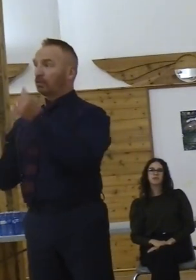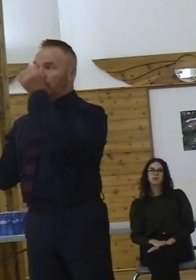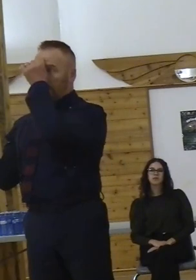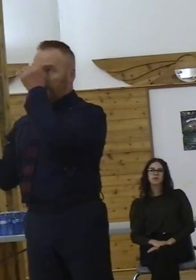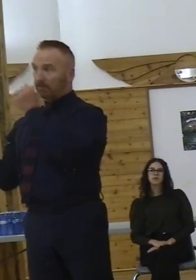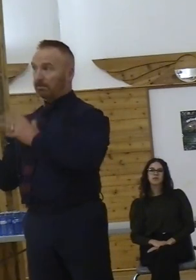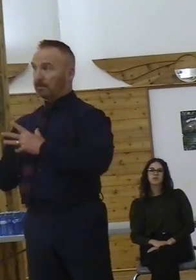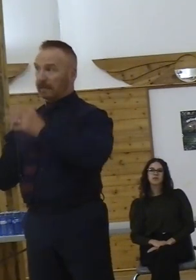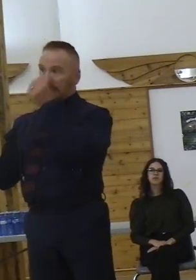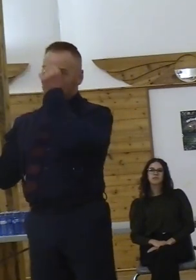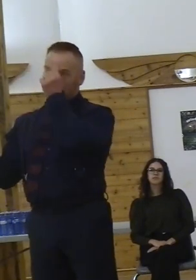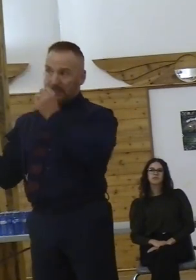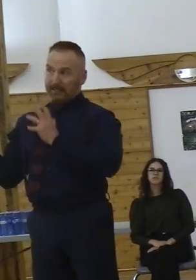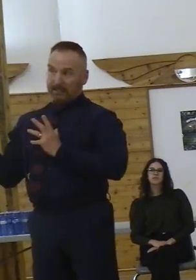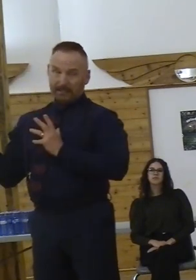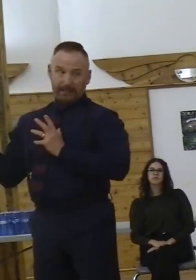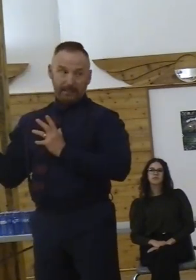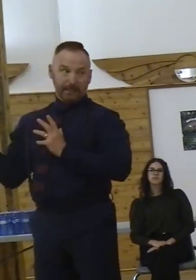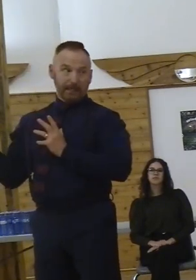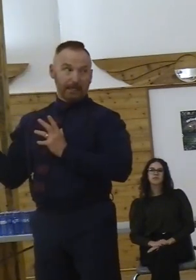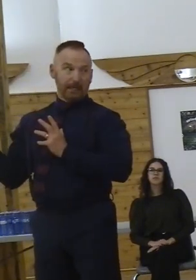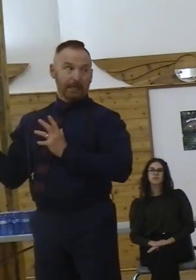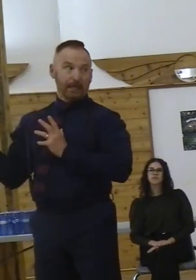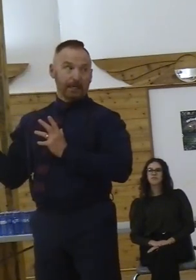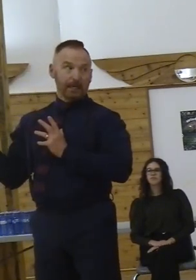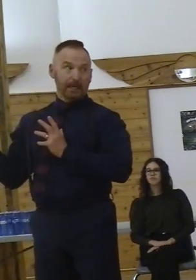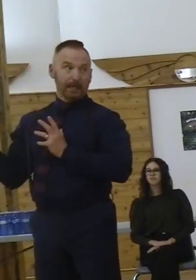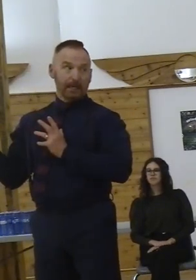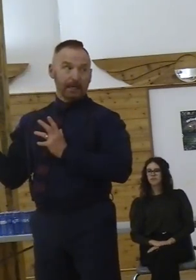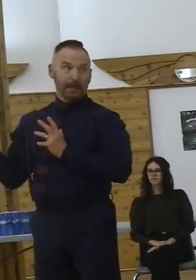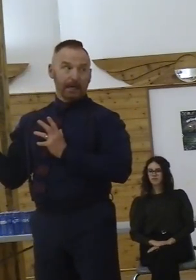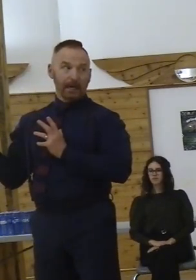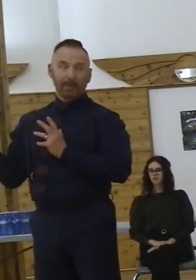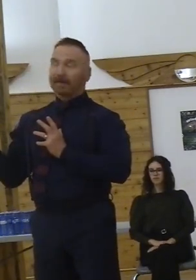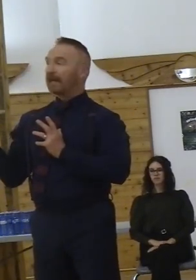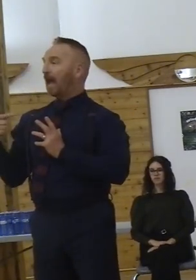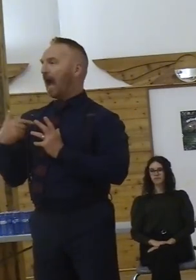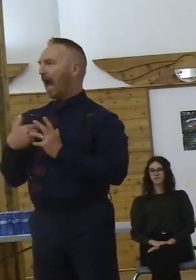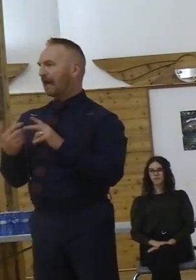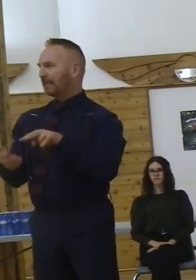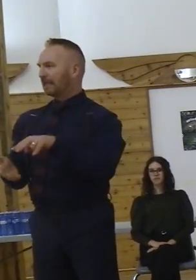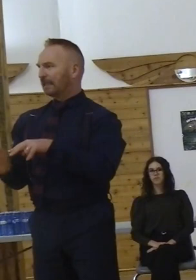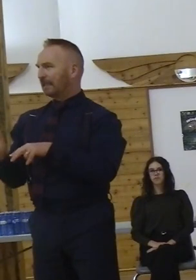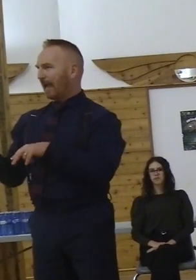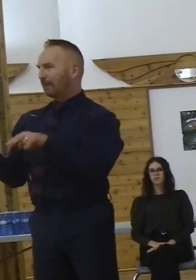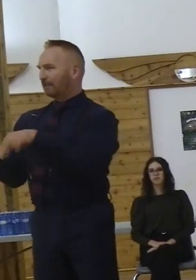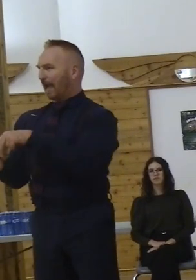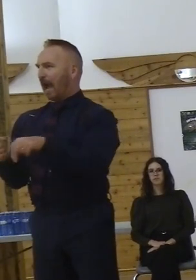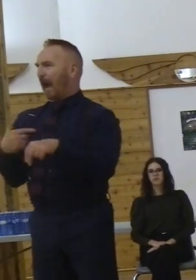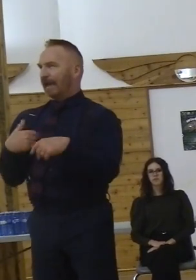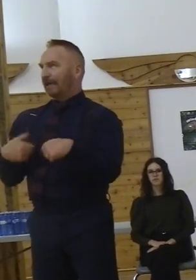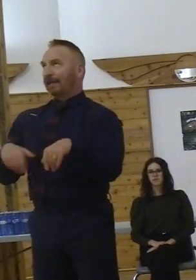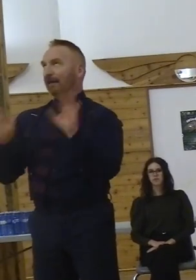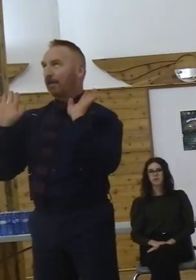They know two steps. I give up. Maybe one day I will get up, but I don't know.